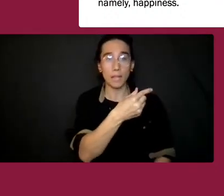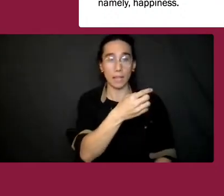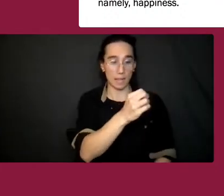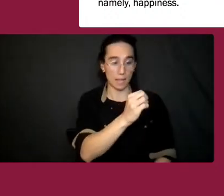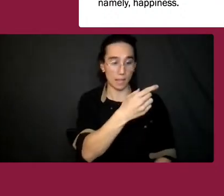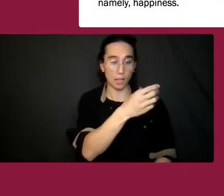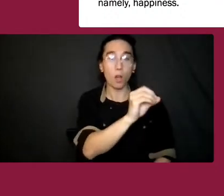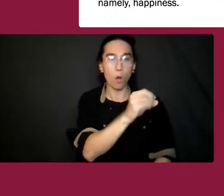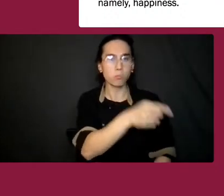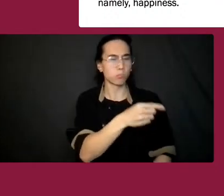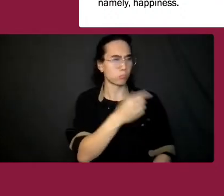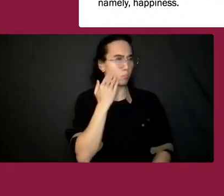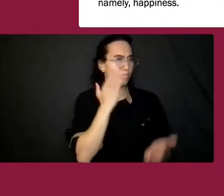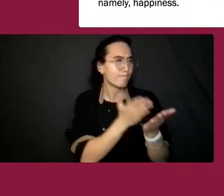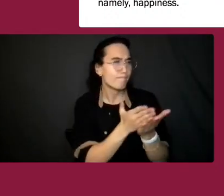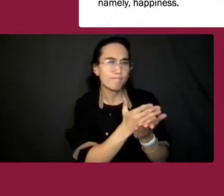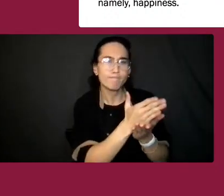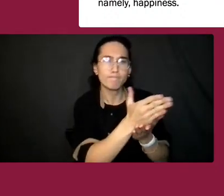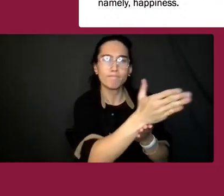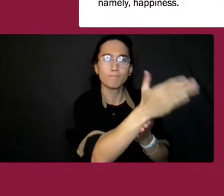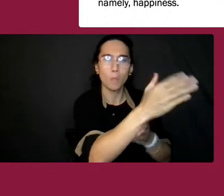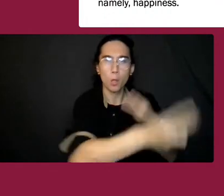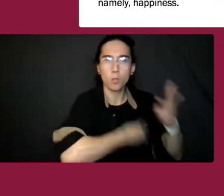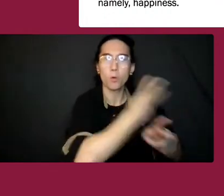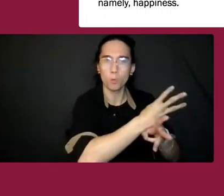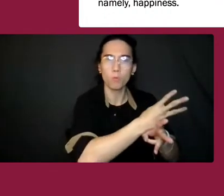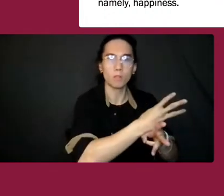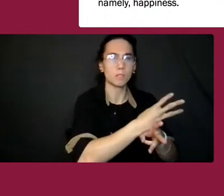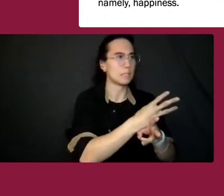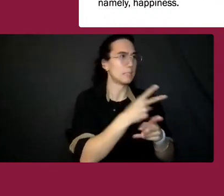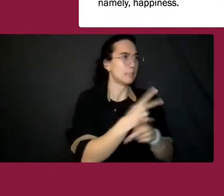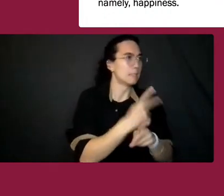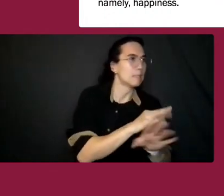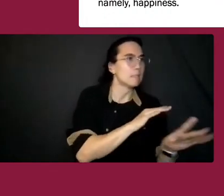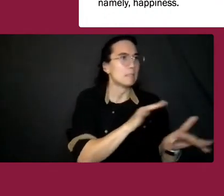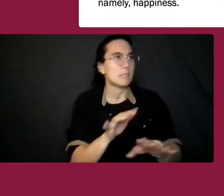a separate individual, often driven by fear and a sense of lack.